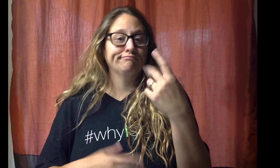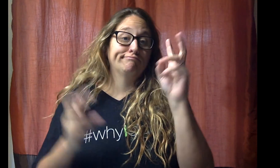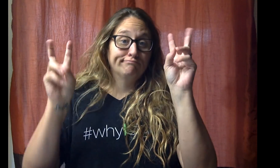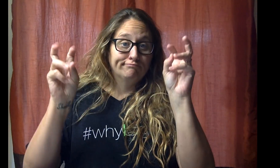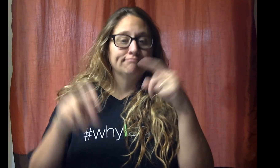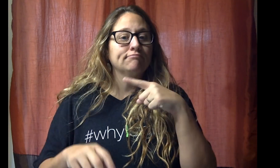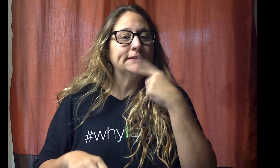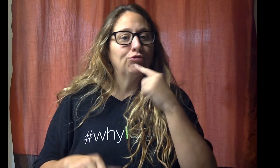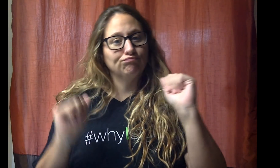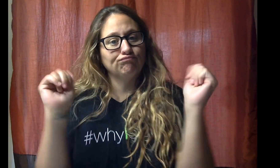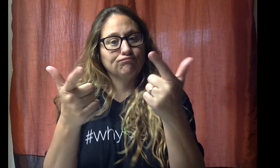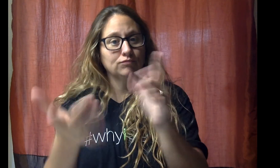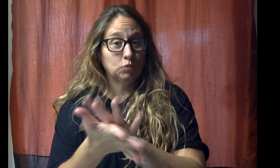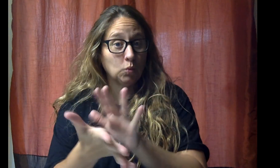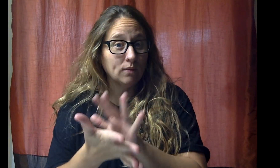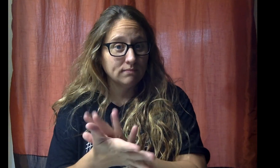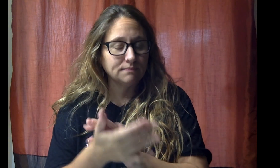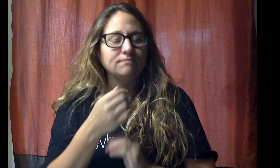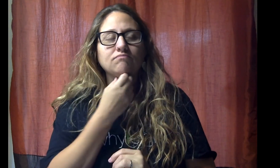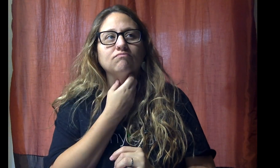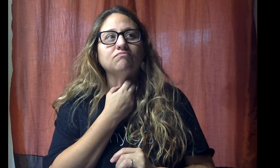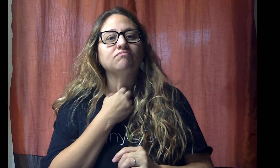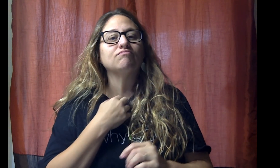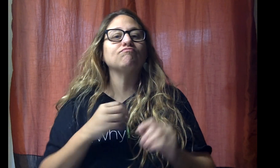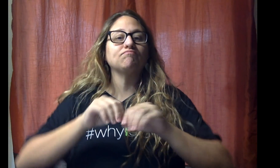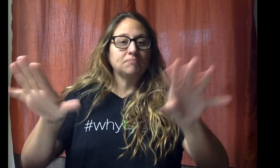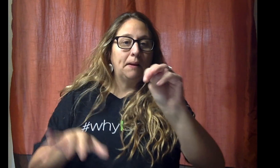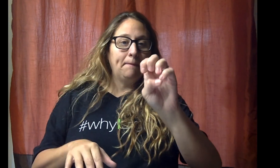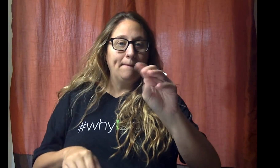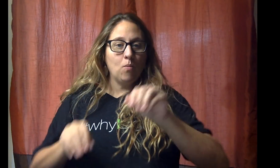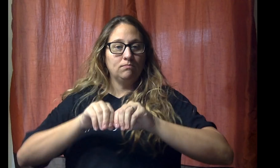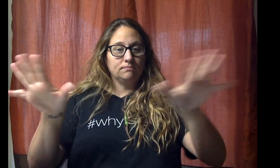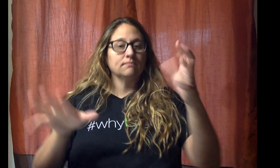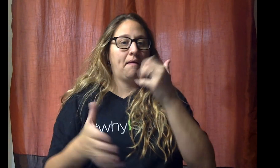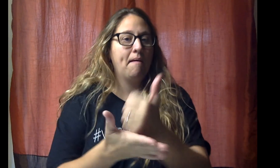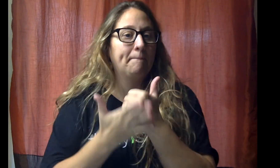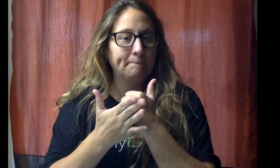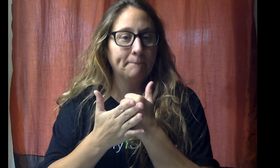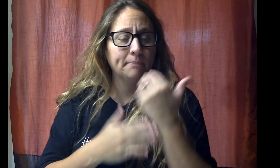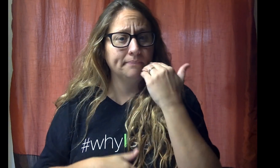it was also a new experience for me in terms of attending an “all hearing” school. After I sent the memo out, I realized that it really helped.